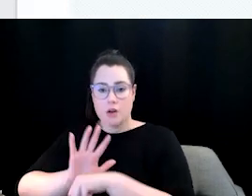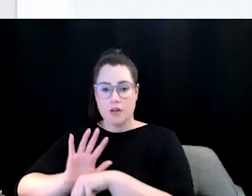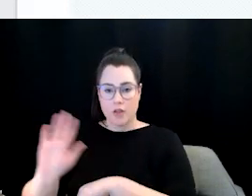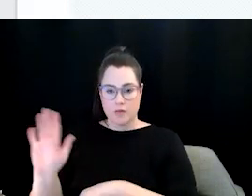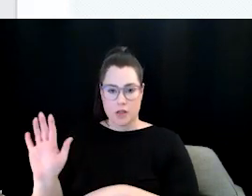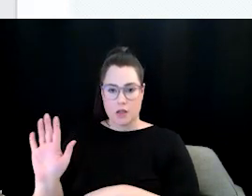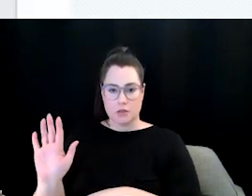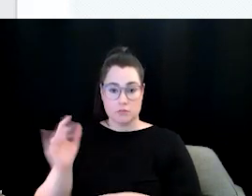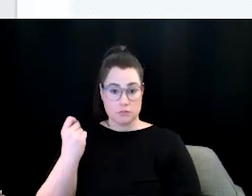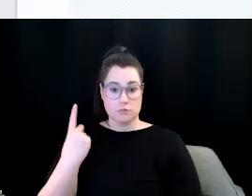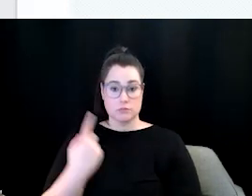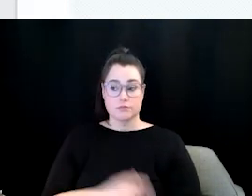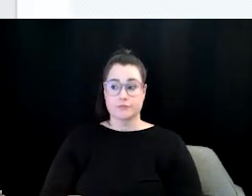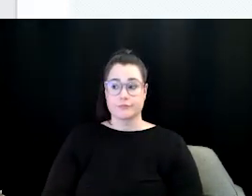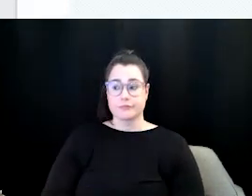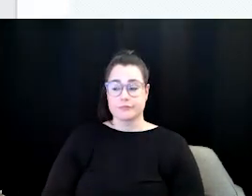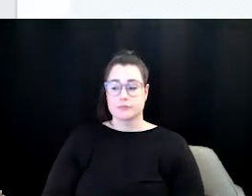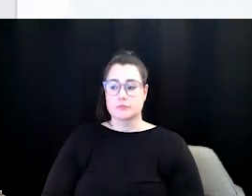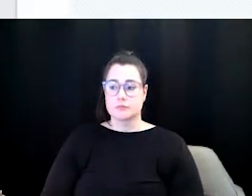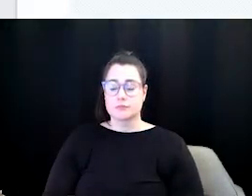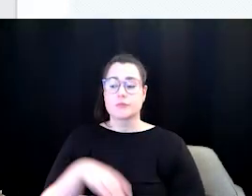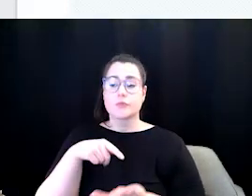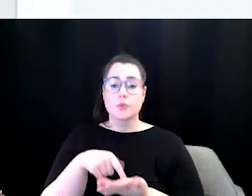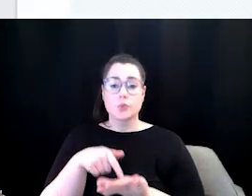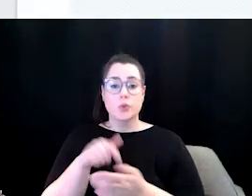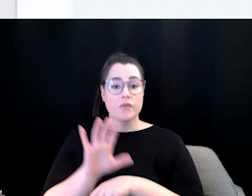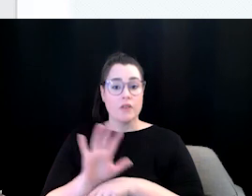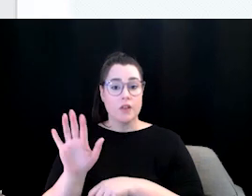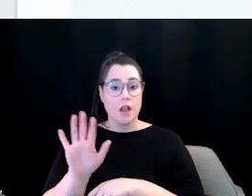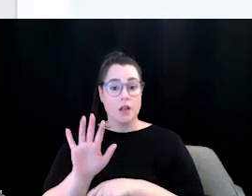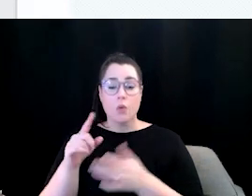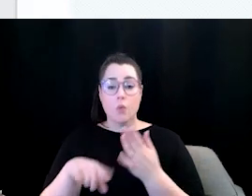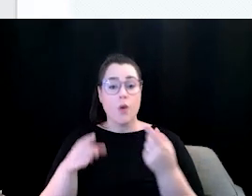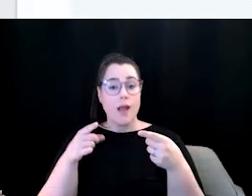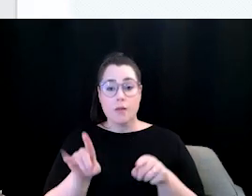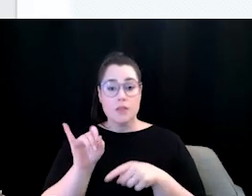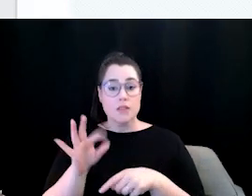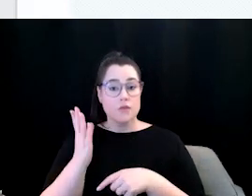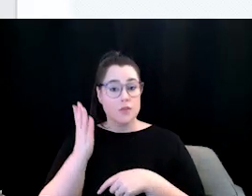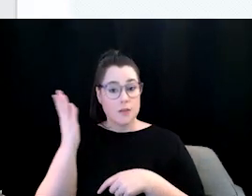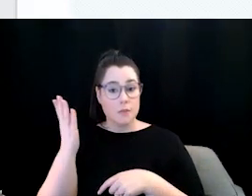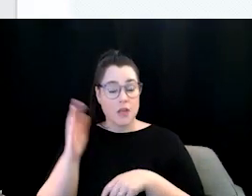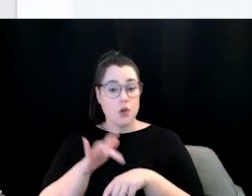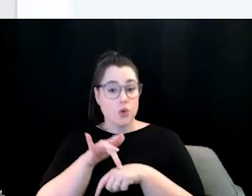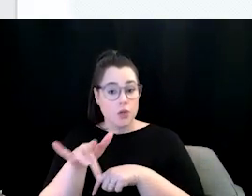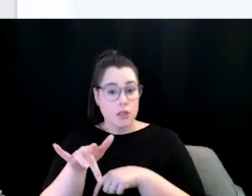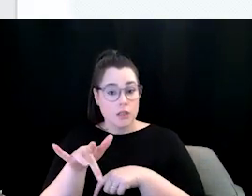So the deadline is at 5 p.m. What if you submitted your proposal early and then you wanted to change a section?